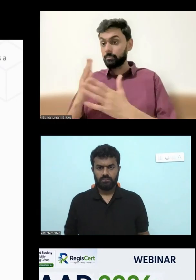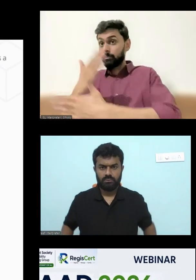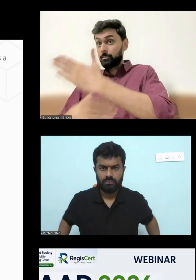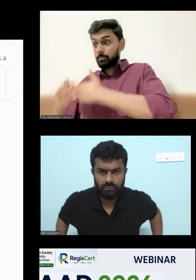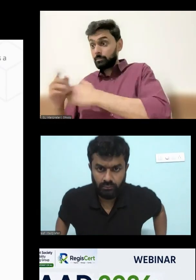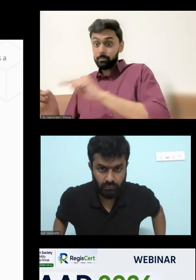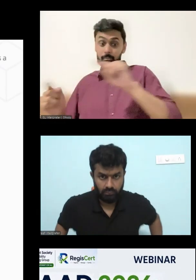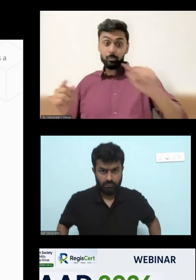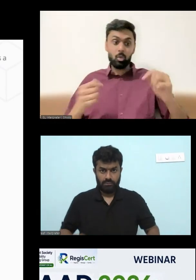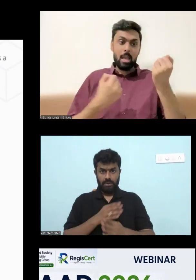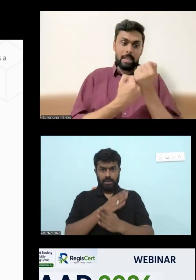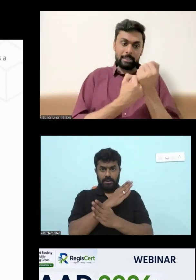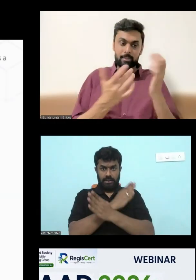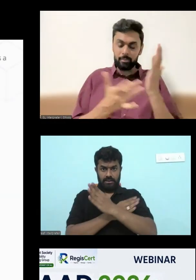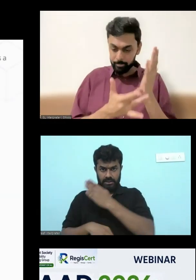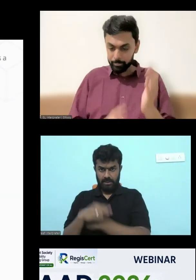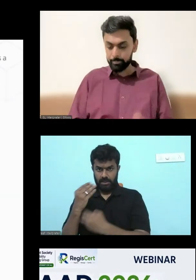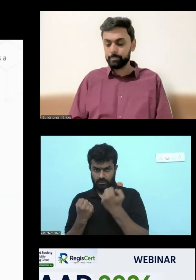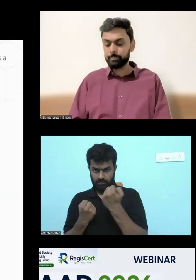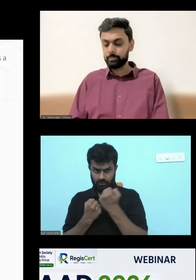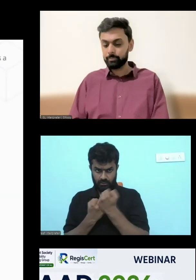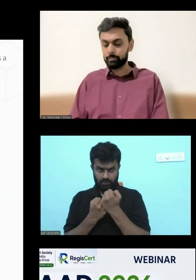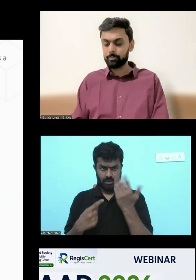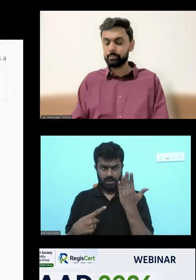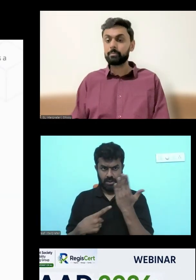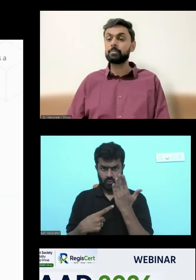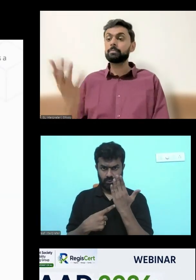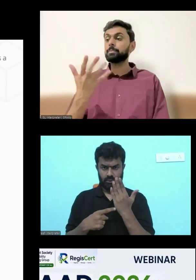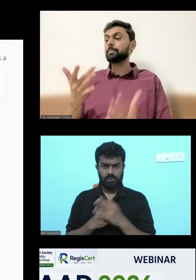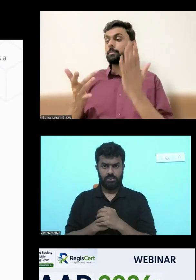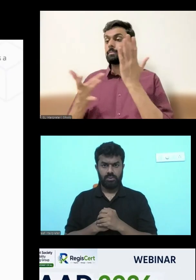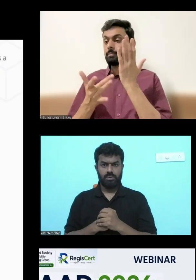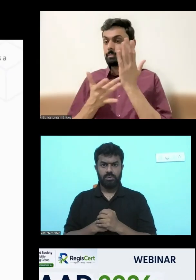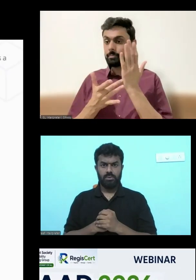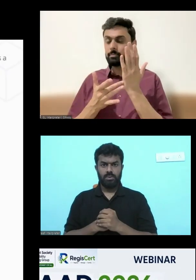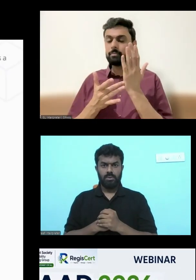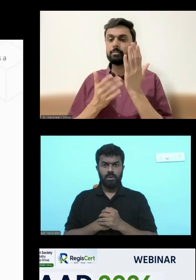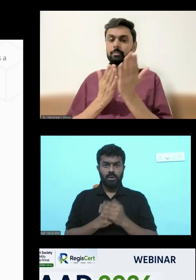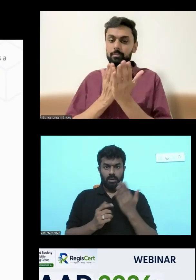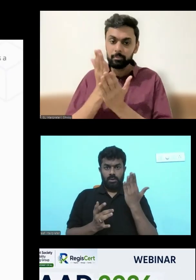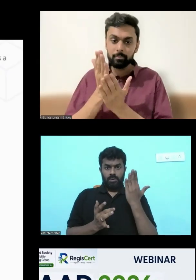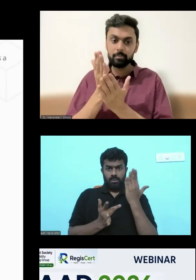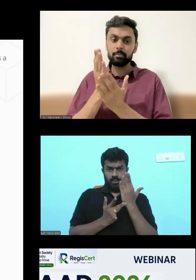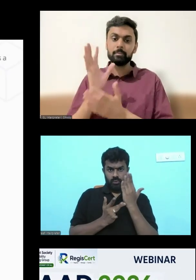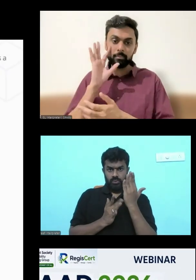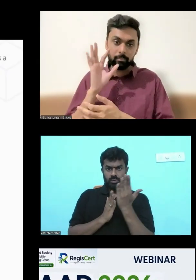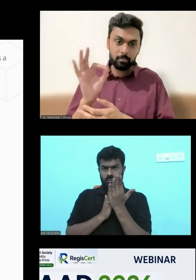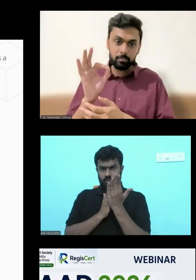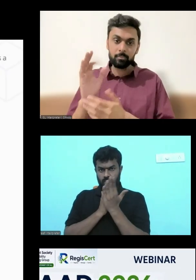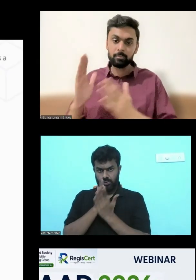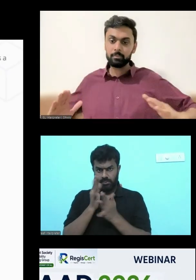It is the assistive technology acts as a critical bridge that connects a learner's potential with